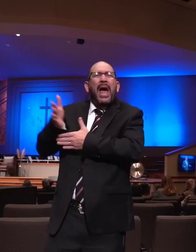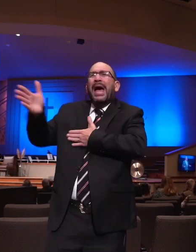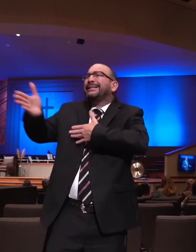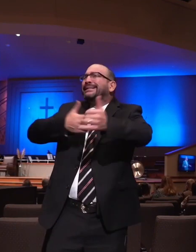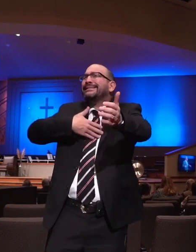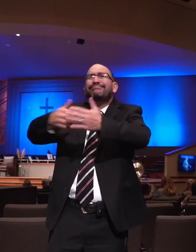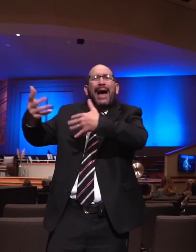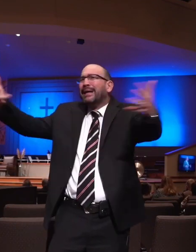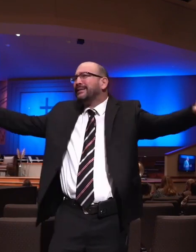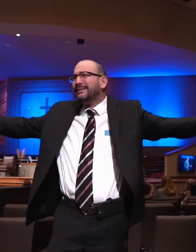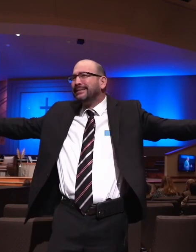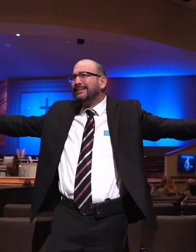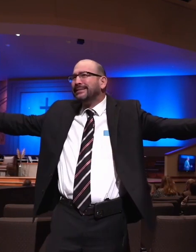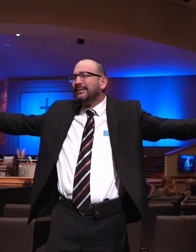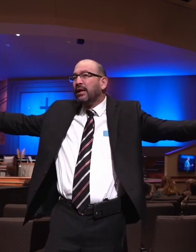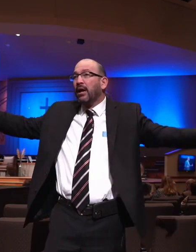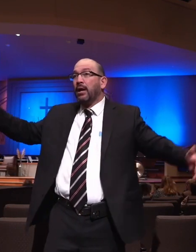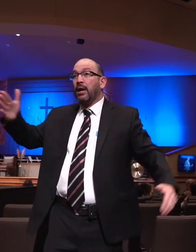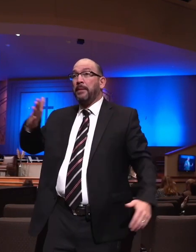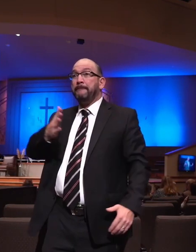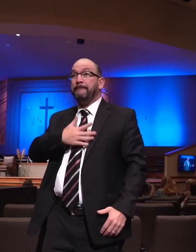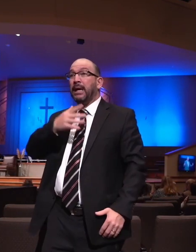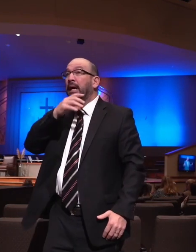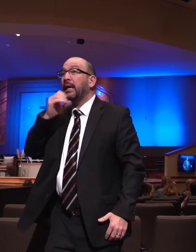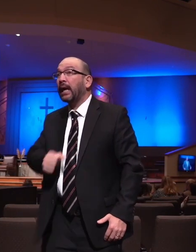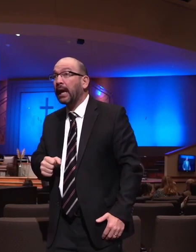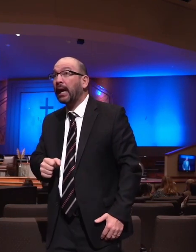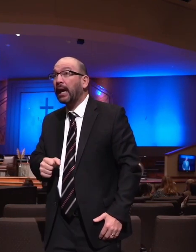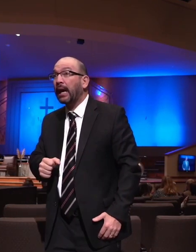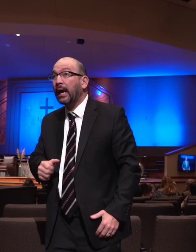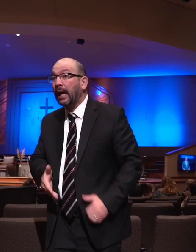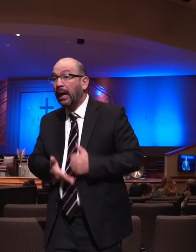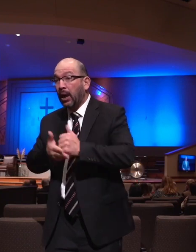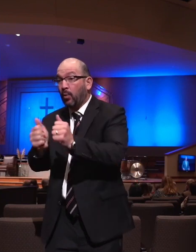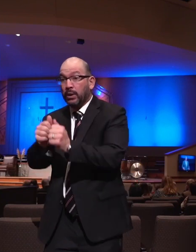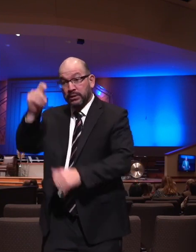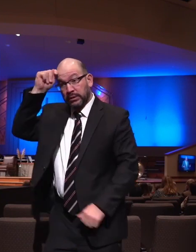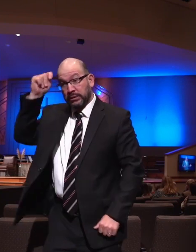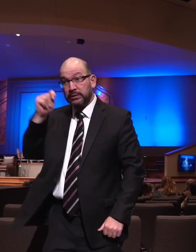believe that my age actually helps me now with teenagers I think there's